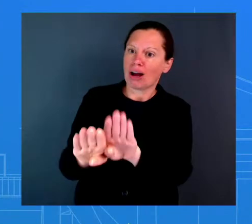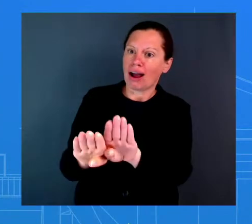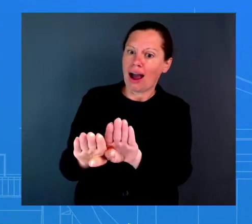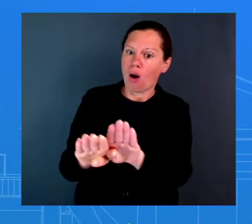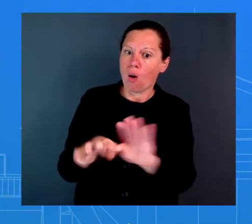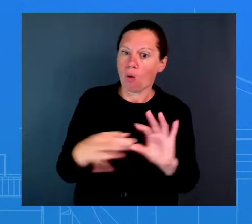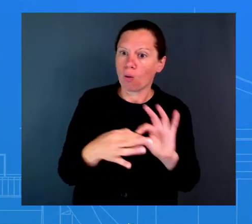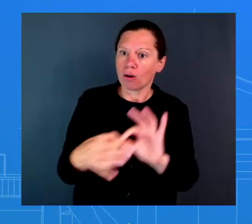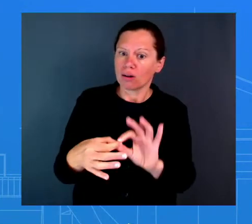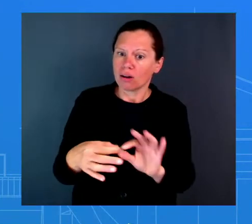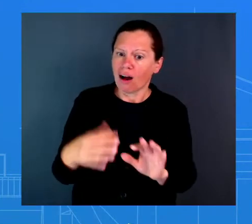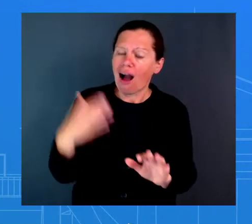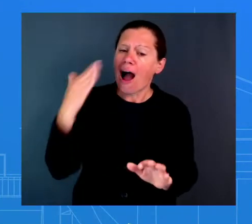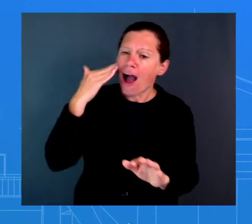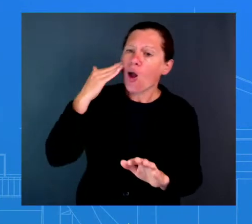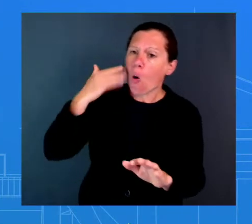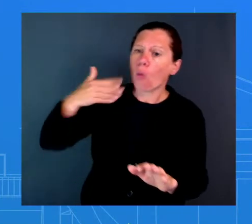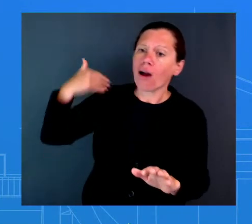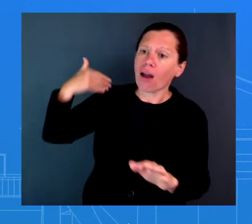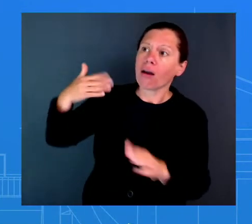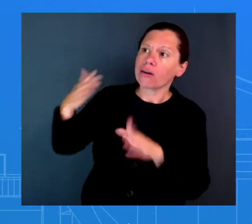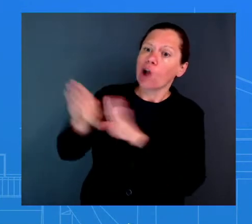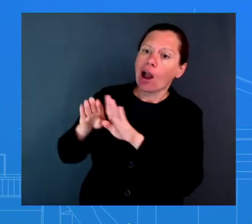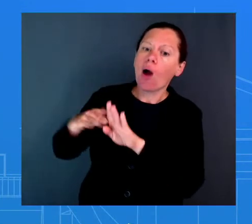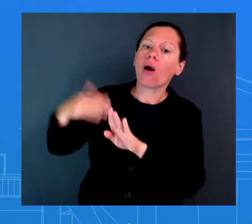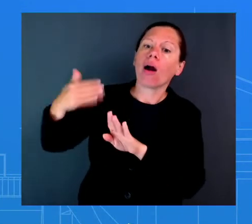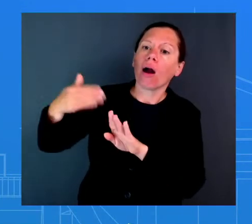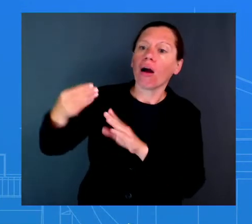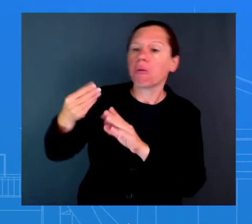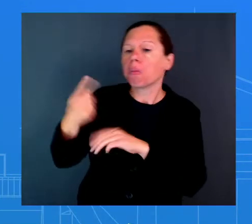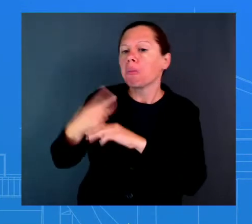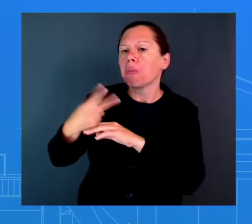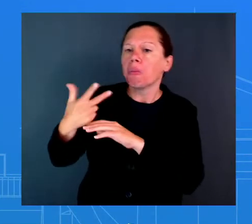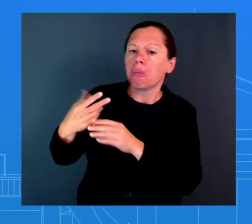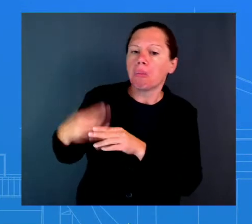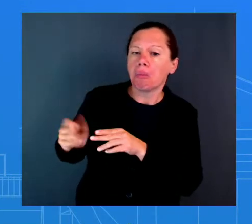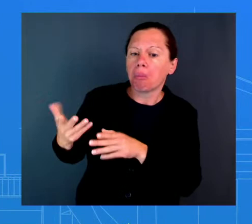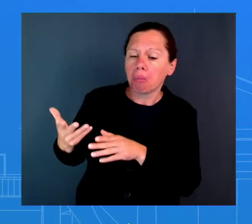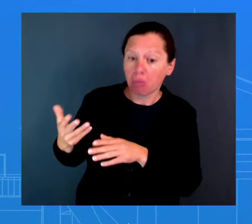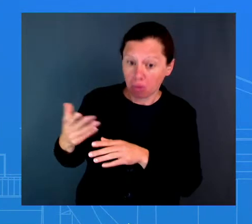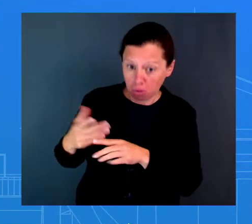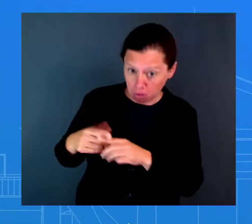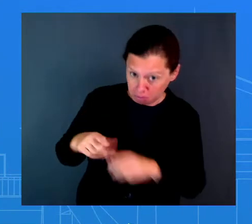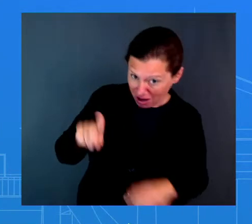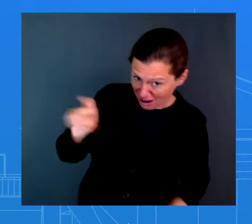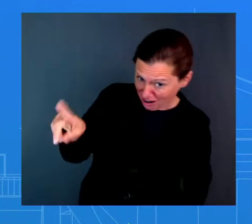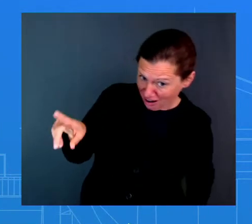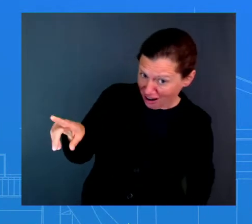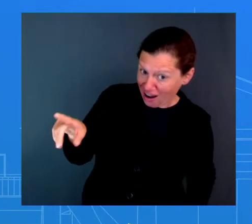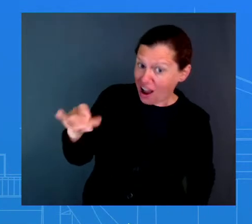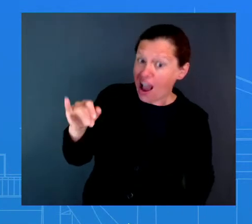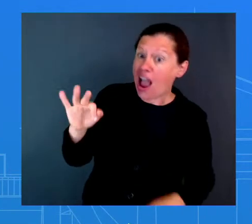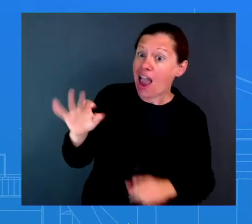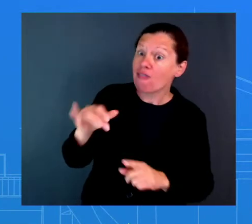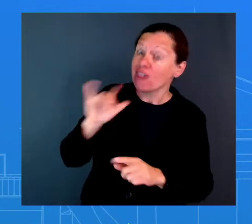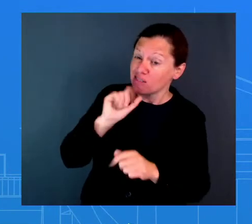So, you know, do you expect that it would have a significant impact or do you think it would be something that could be rolled over?